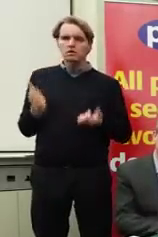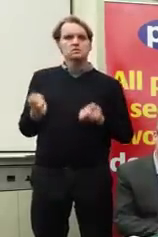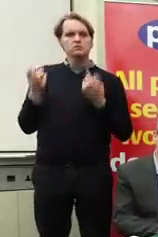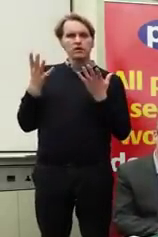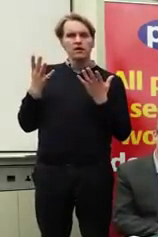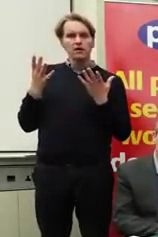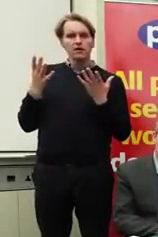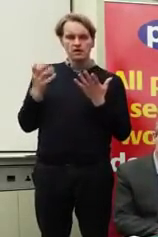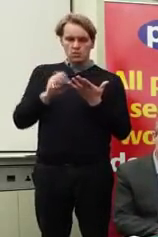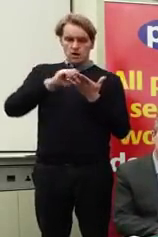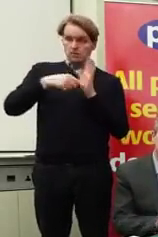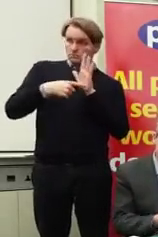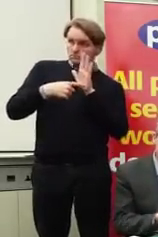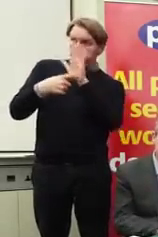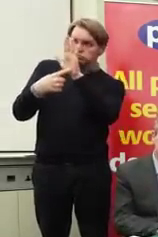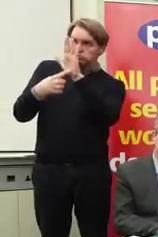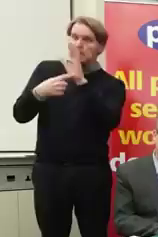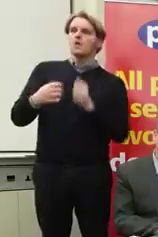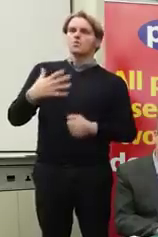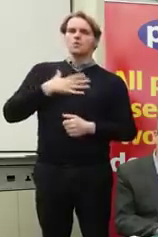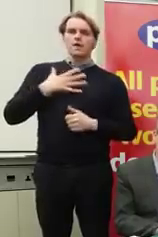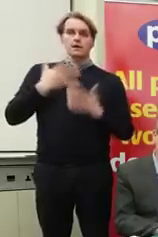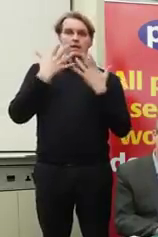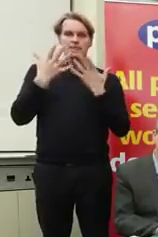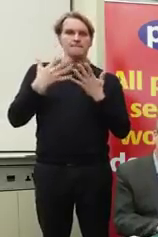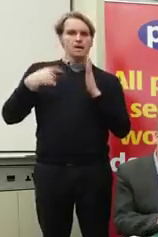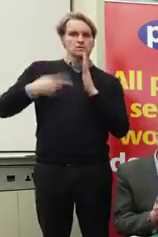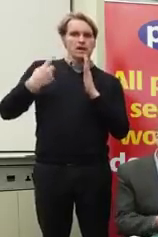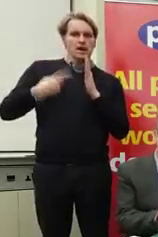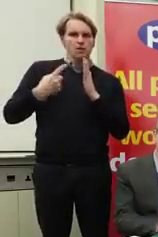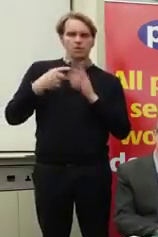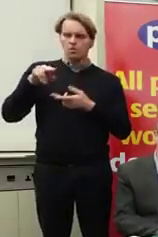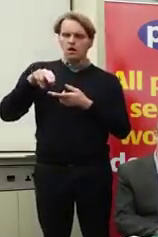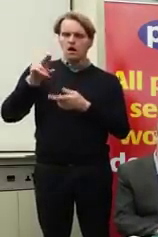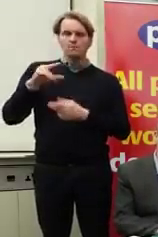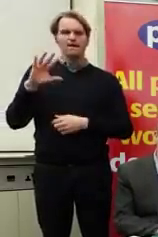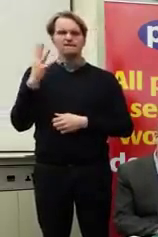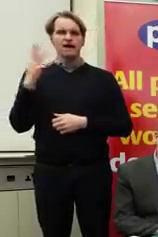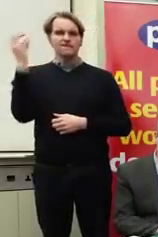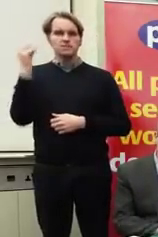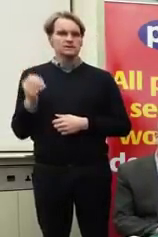claim to the government for £10 an hour 5% and for a return to national pay